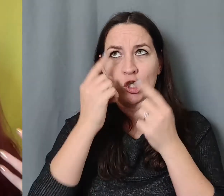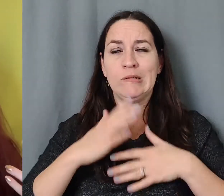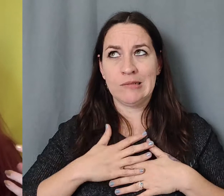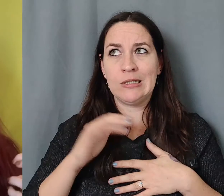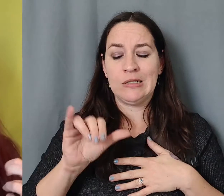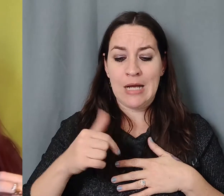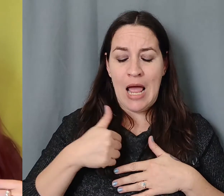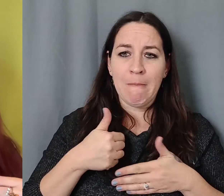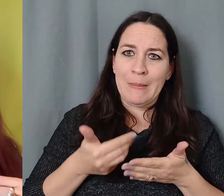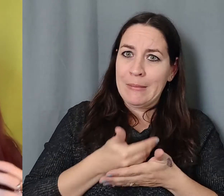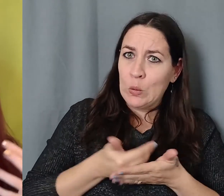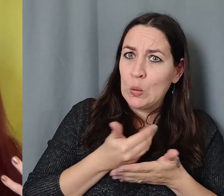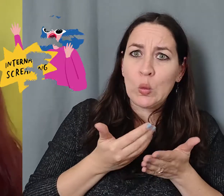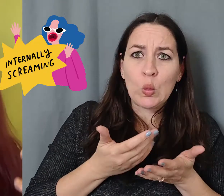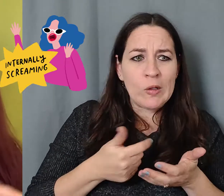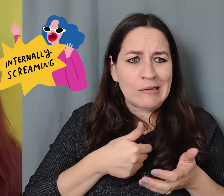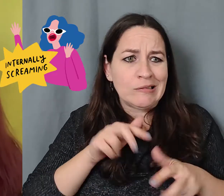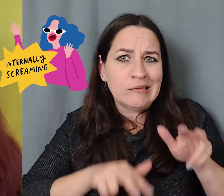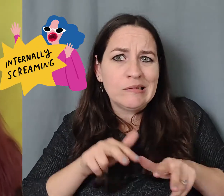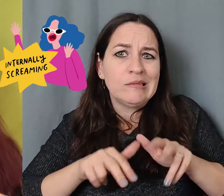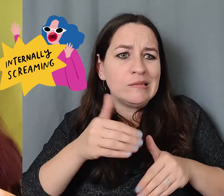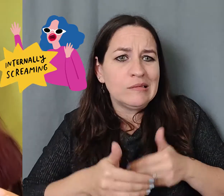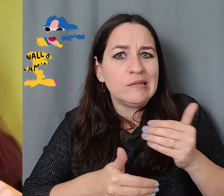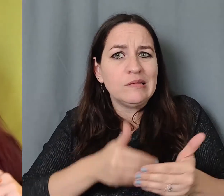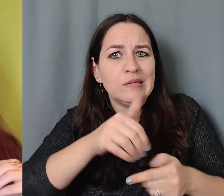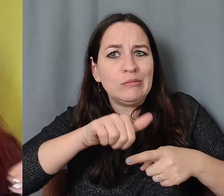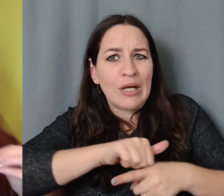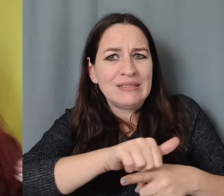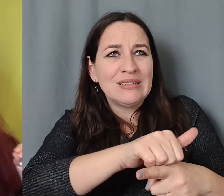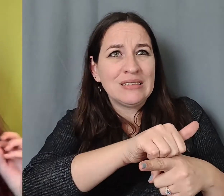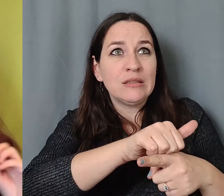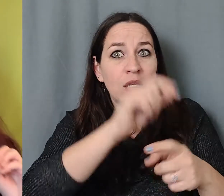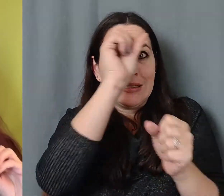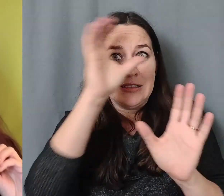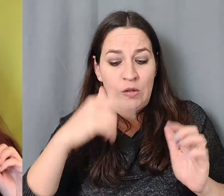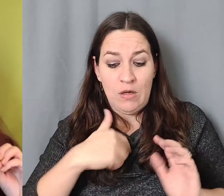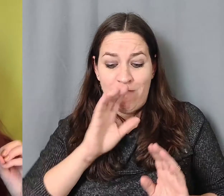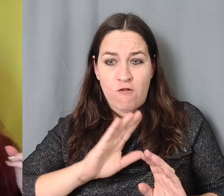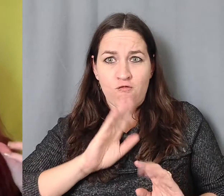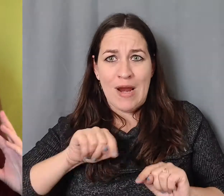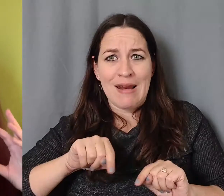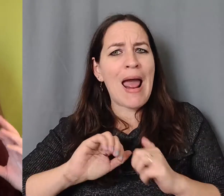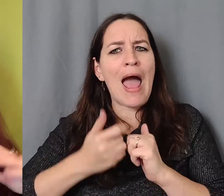frustrated or find yourself struggling to master something like how are you responding to that frustration or that discomfort?